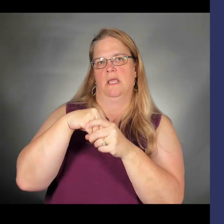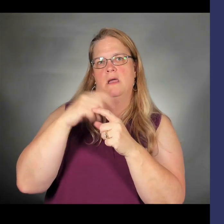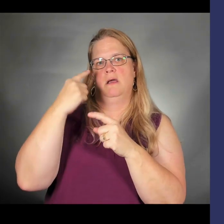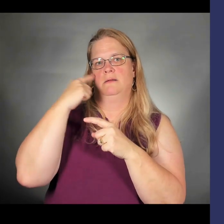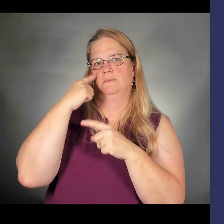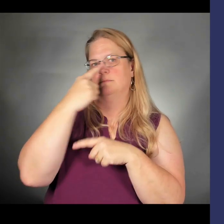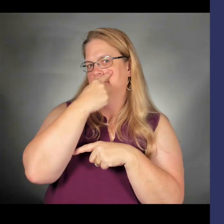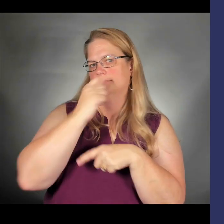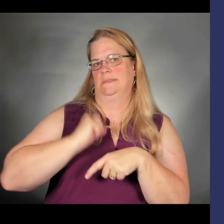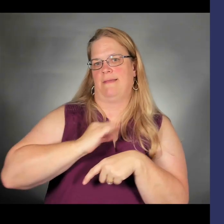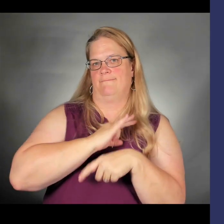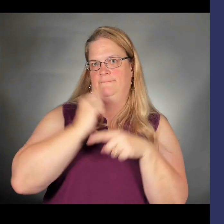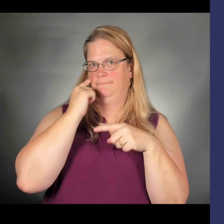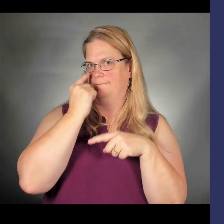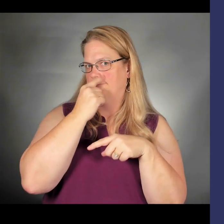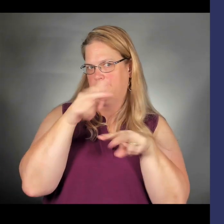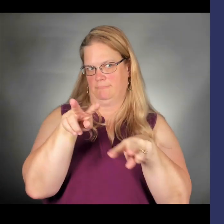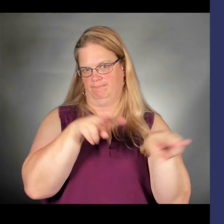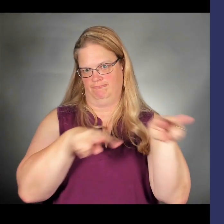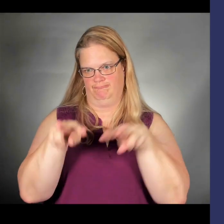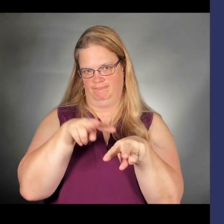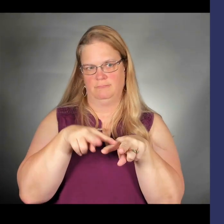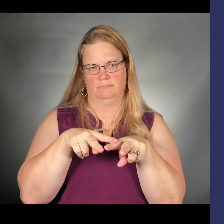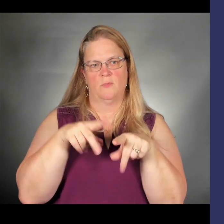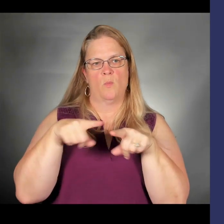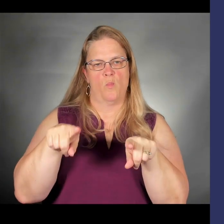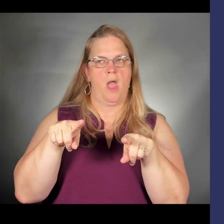The student should always be within eyesight of staff.